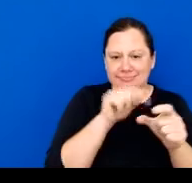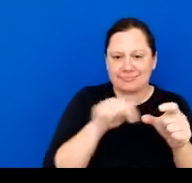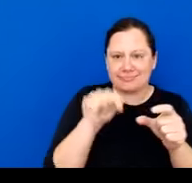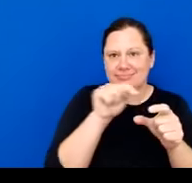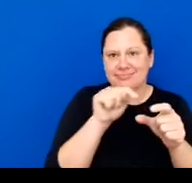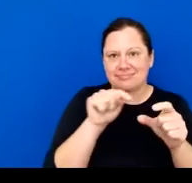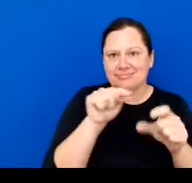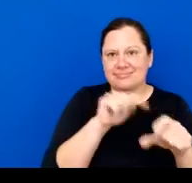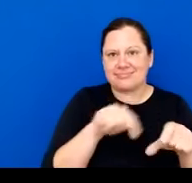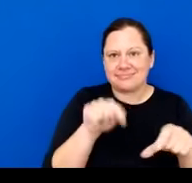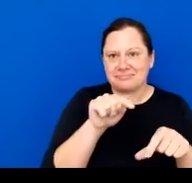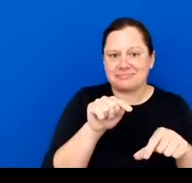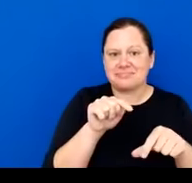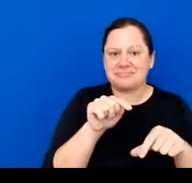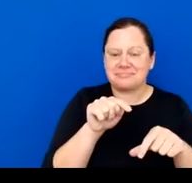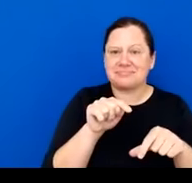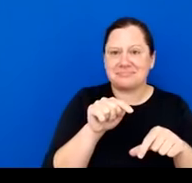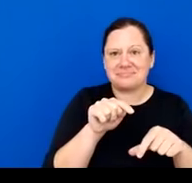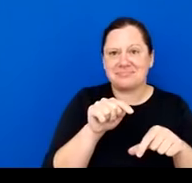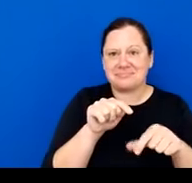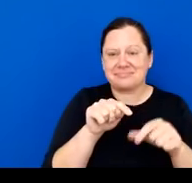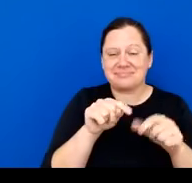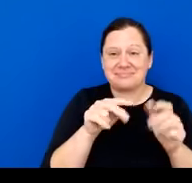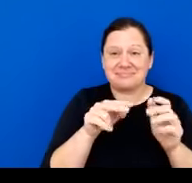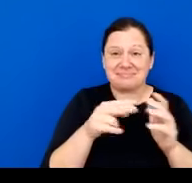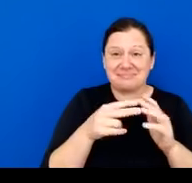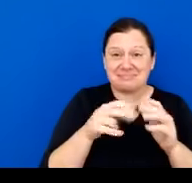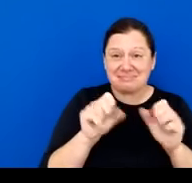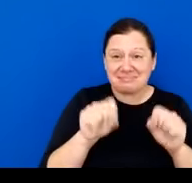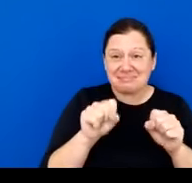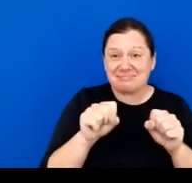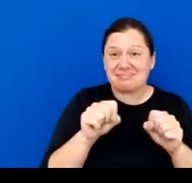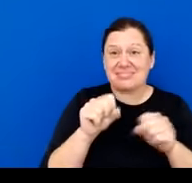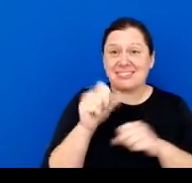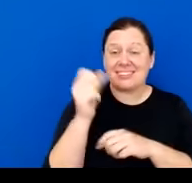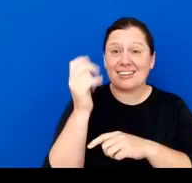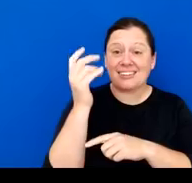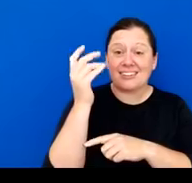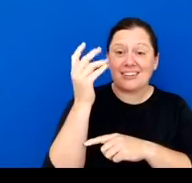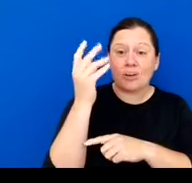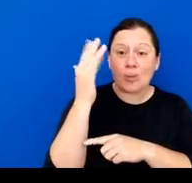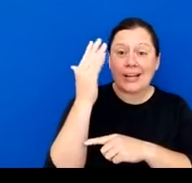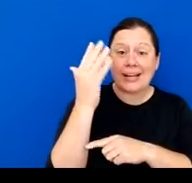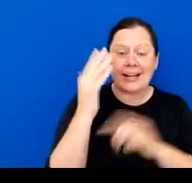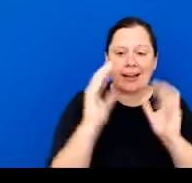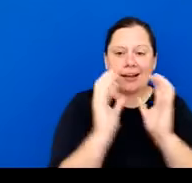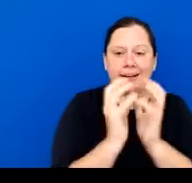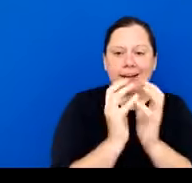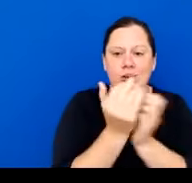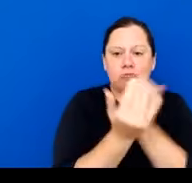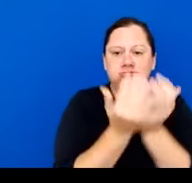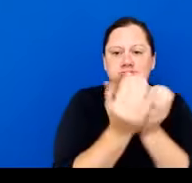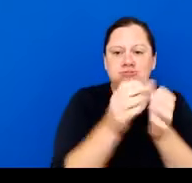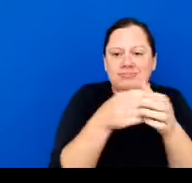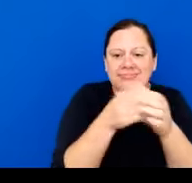like a tree lights up like a candle and what that would do is that would actually cause it could cause embers to go up in the air